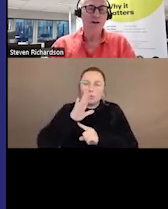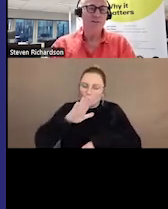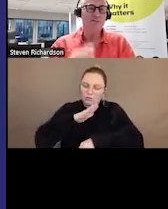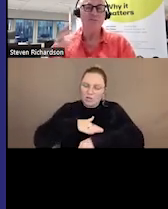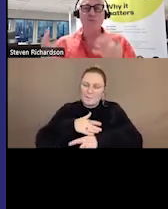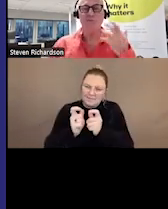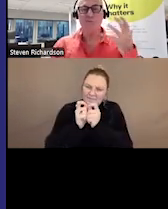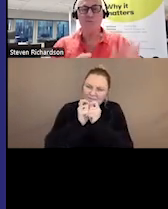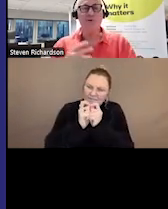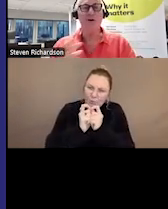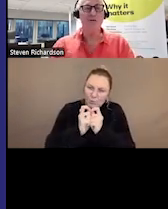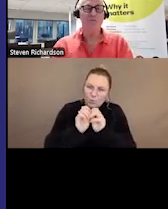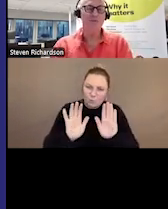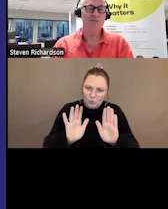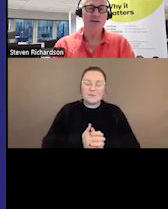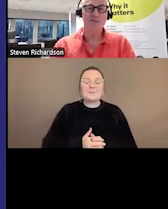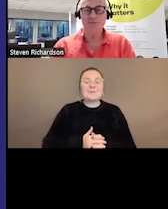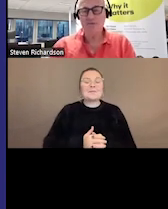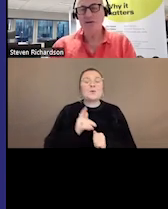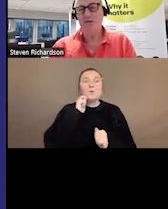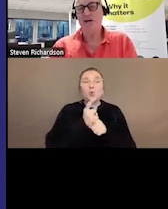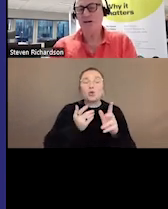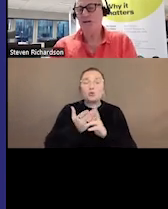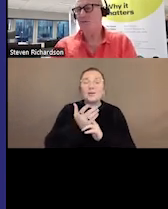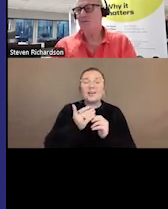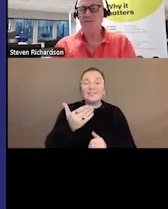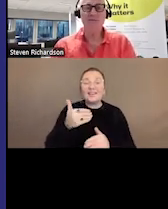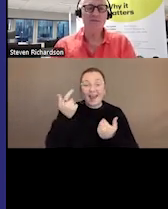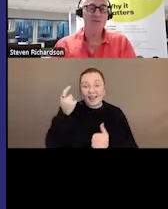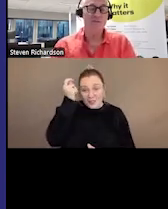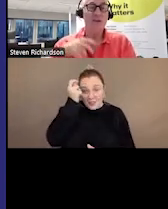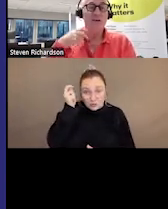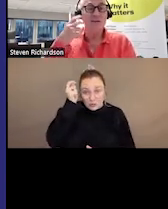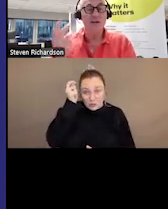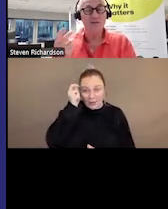I think we will talk through some Giving Day theory in the first instance and then